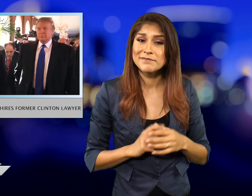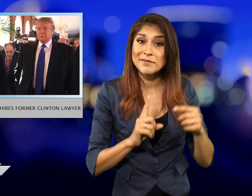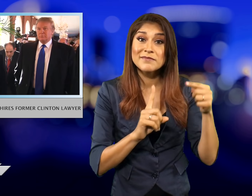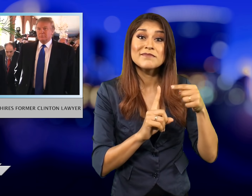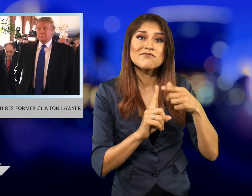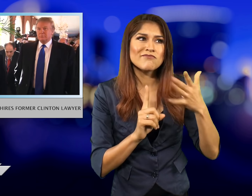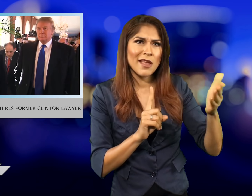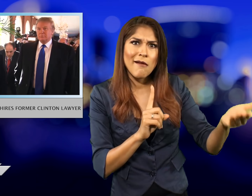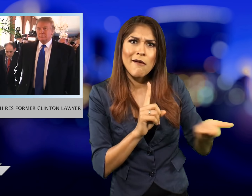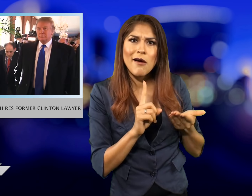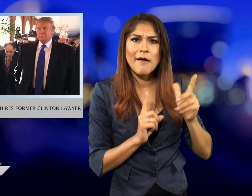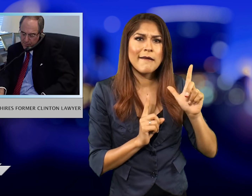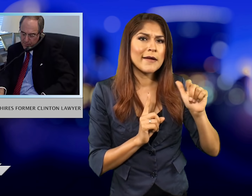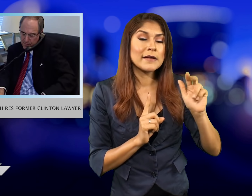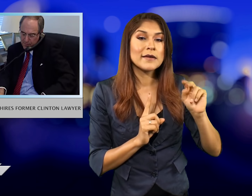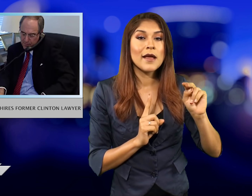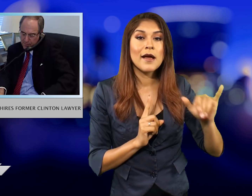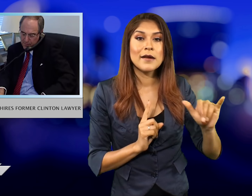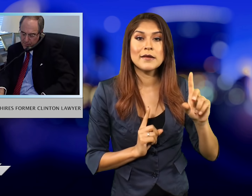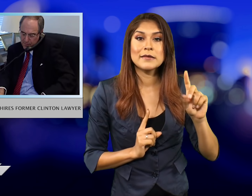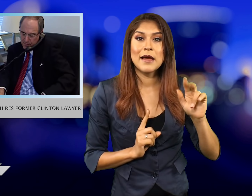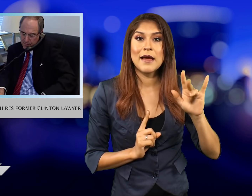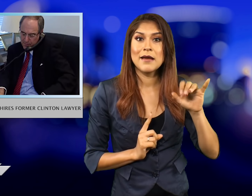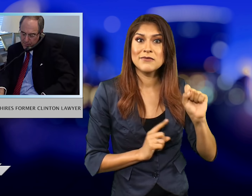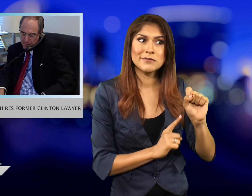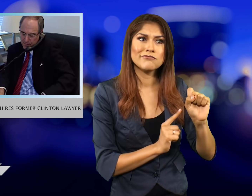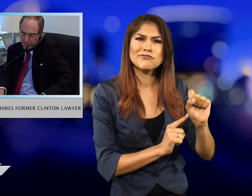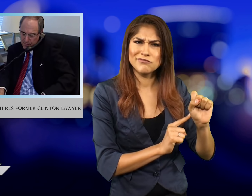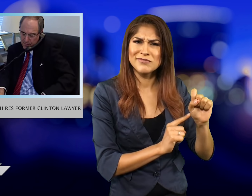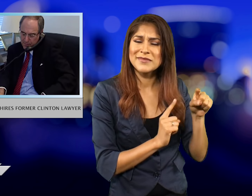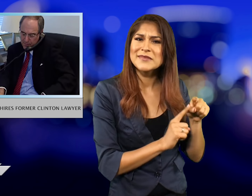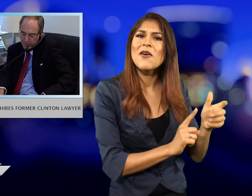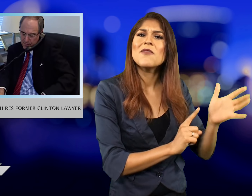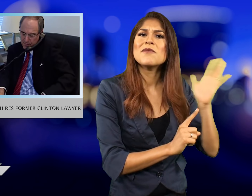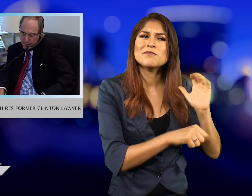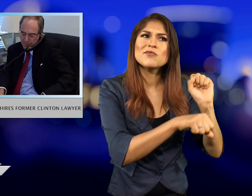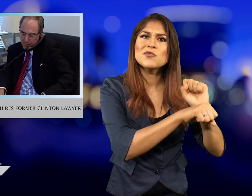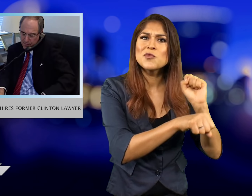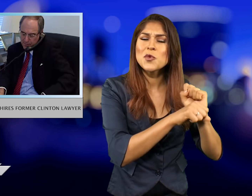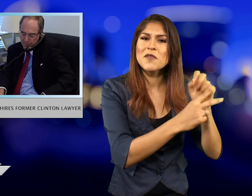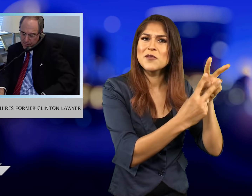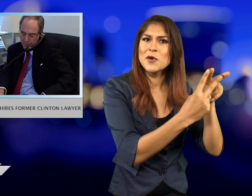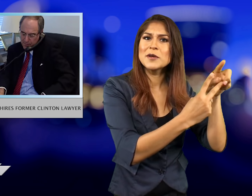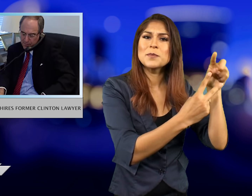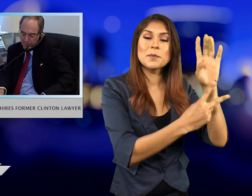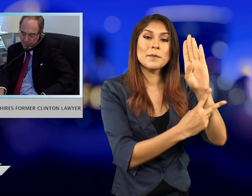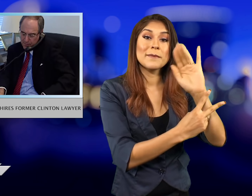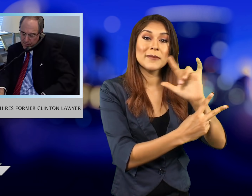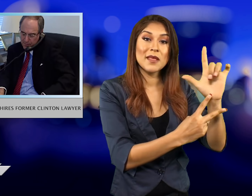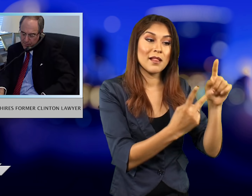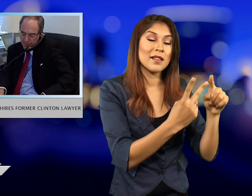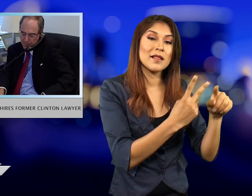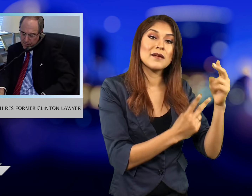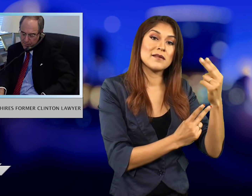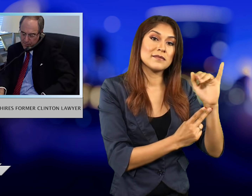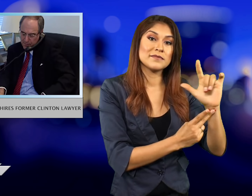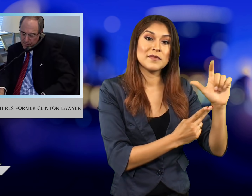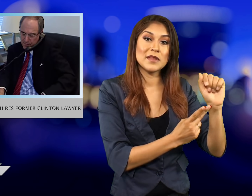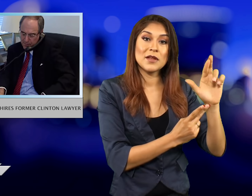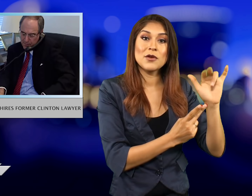He has raised a lot of eyebrows by hiring Lanny Davis, a lawyer who worked for Bill